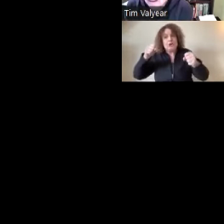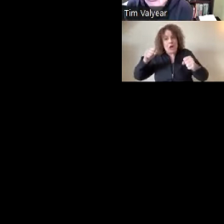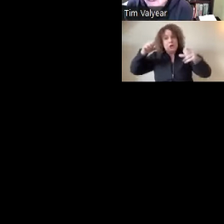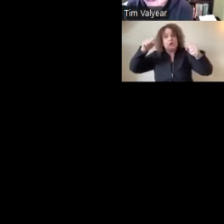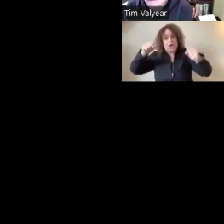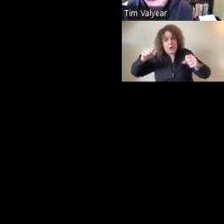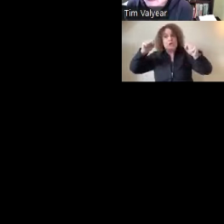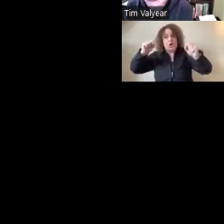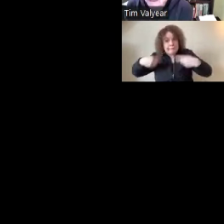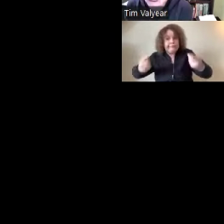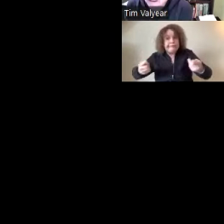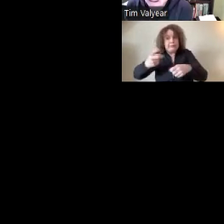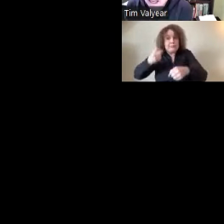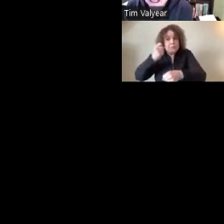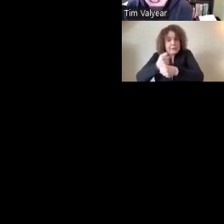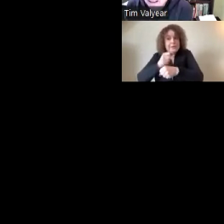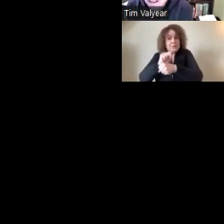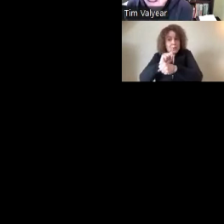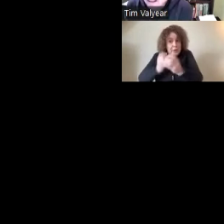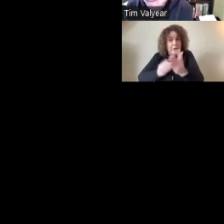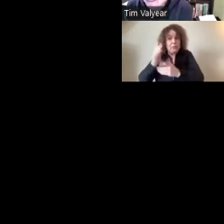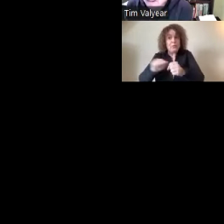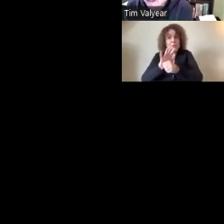break. I just -- but that is not the most shocking thing I